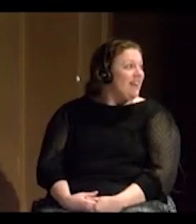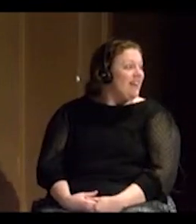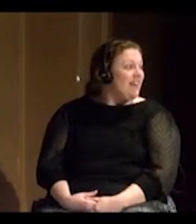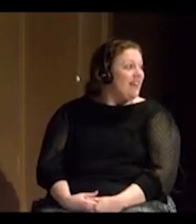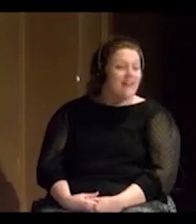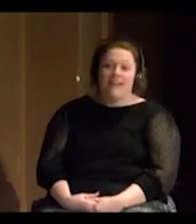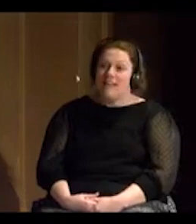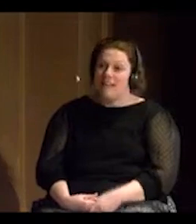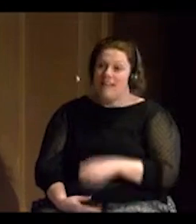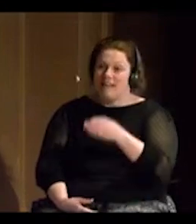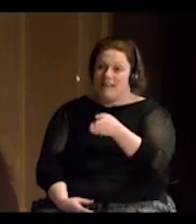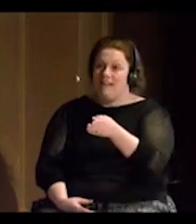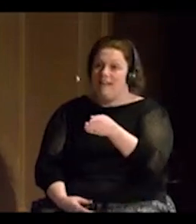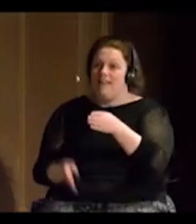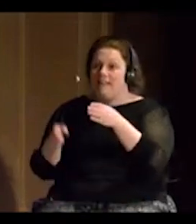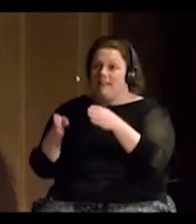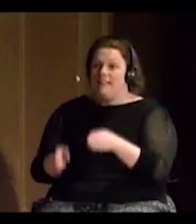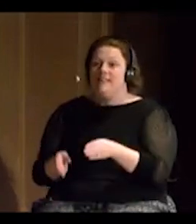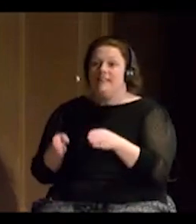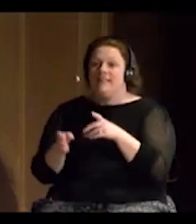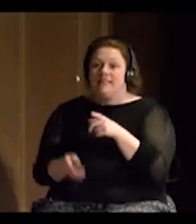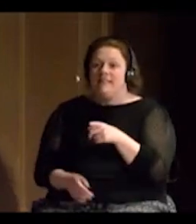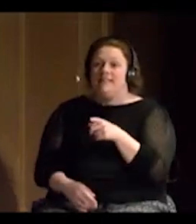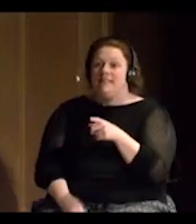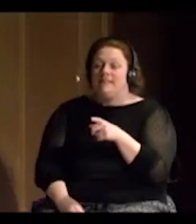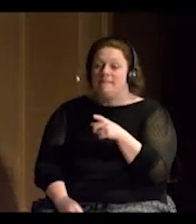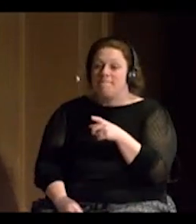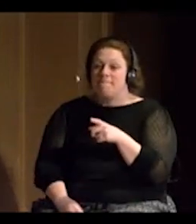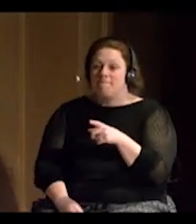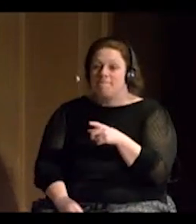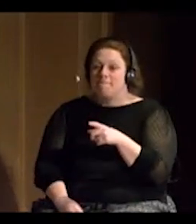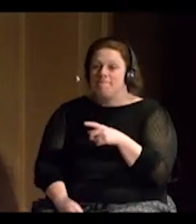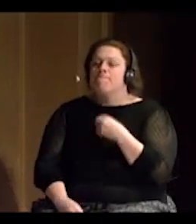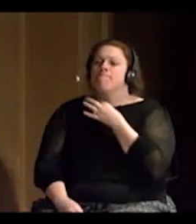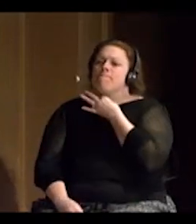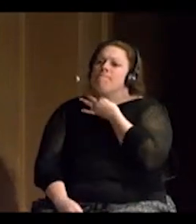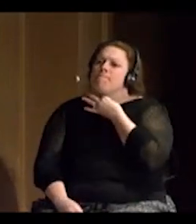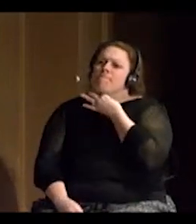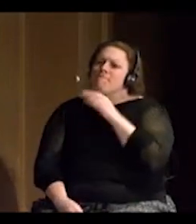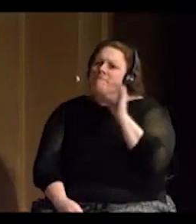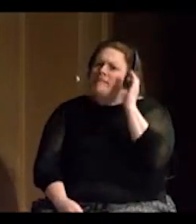[Audience Member] Hi, Ricardo, that was a great talk. I was curious, it seemed like there's a lot of variation